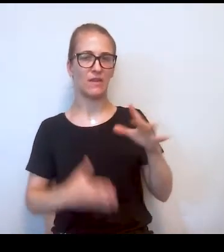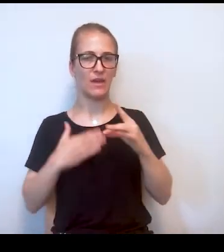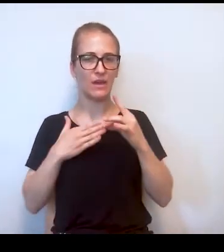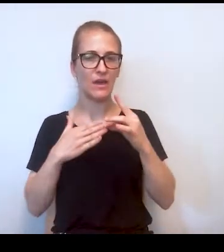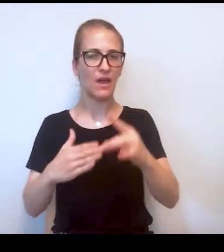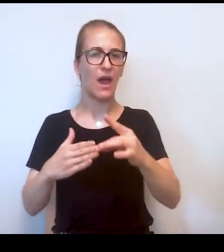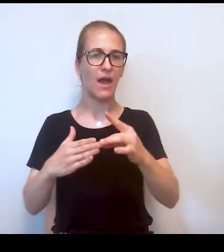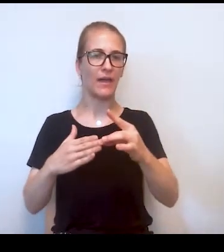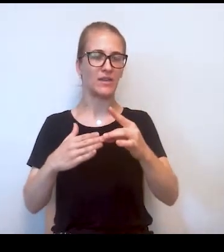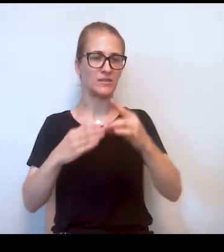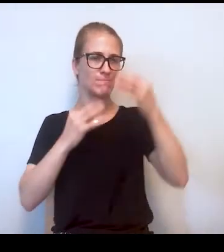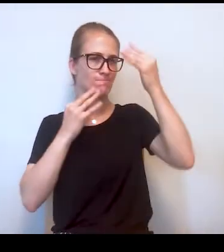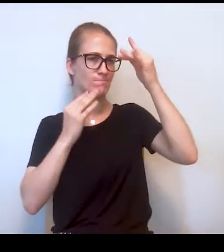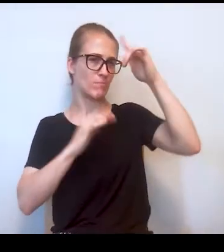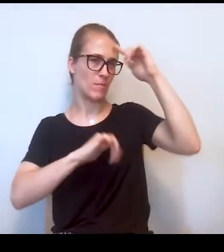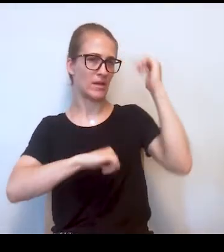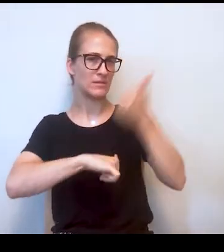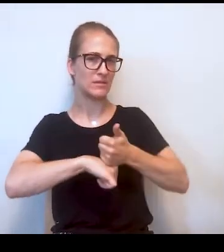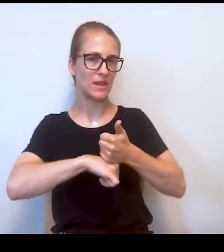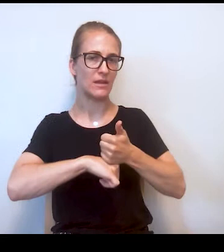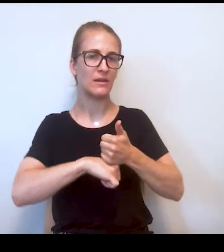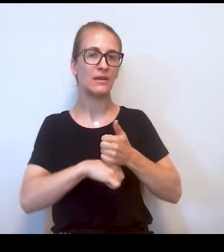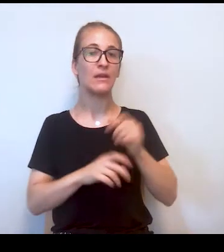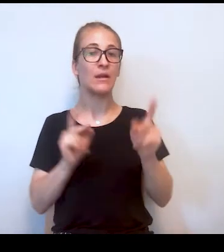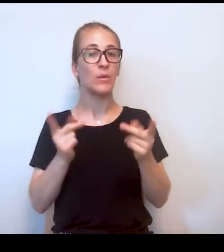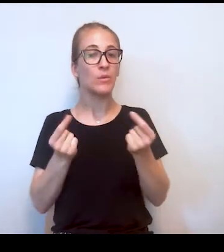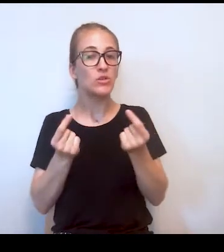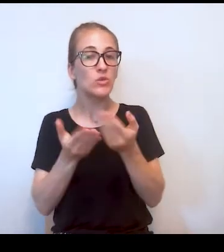people doing things that are considered superhuman,